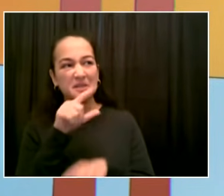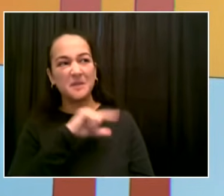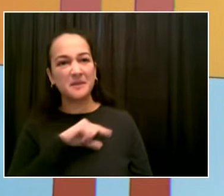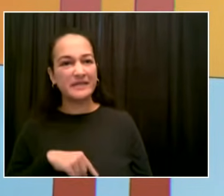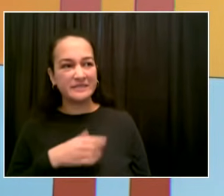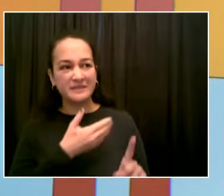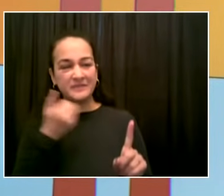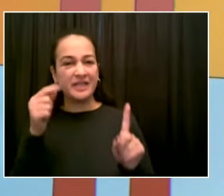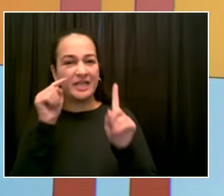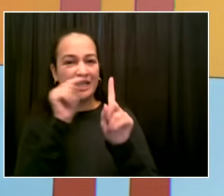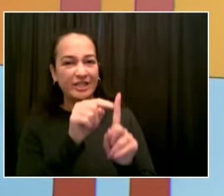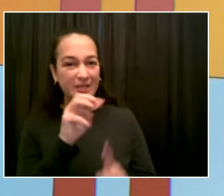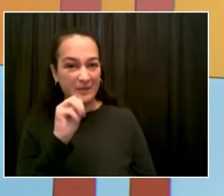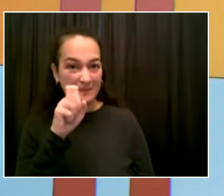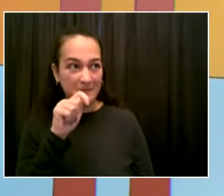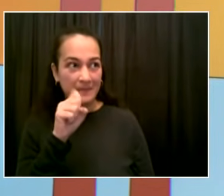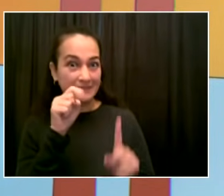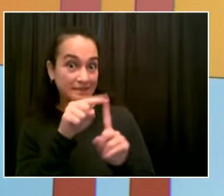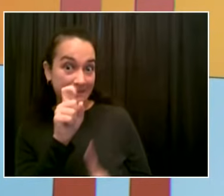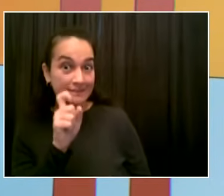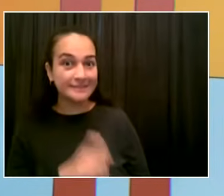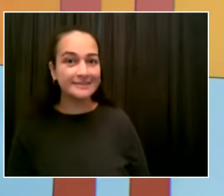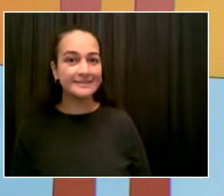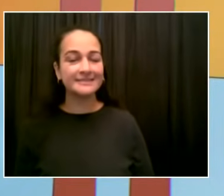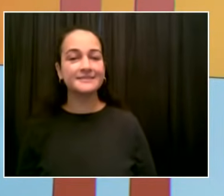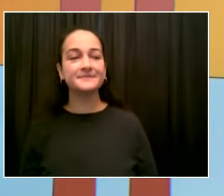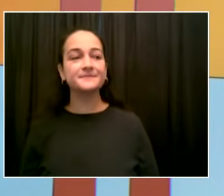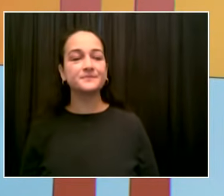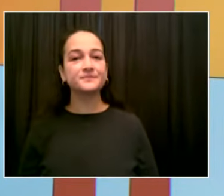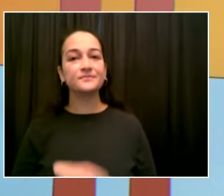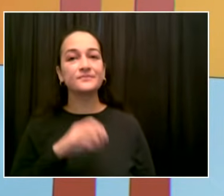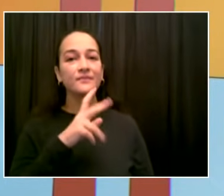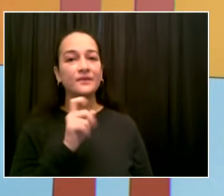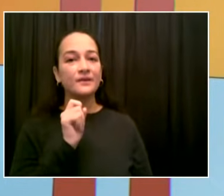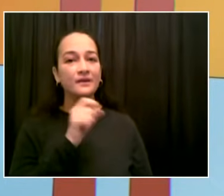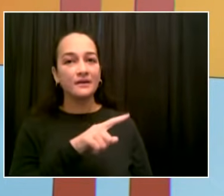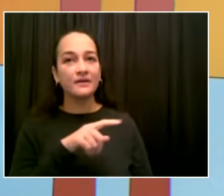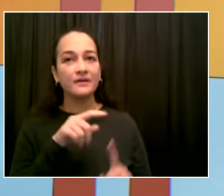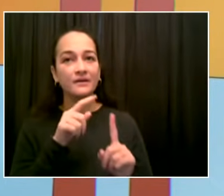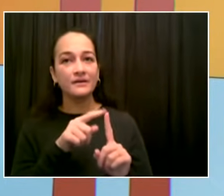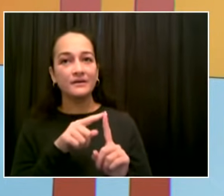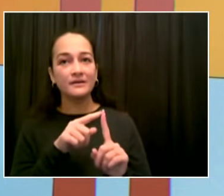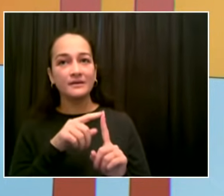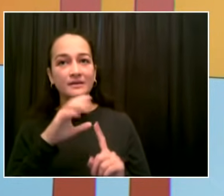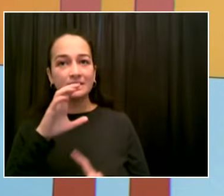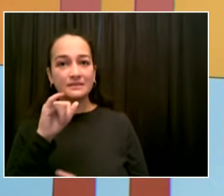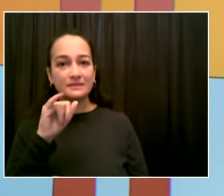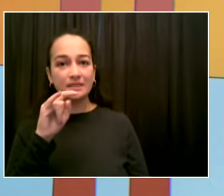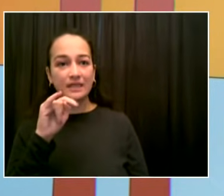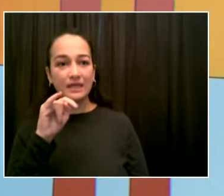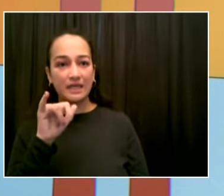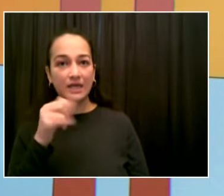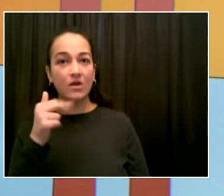BASEBALL TEAM. I WANTED TO ASK SINCE WE'RE TALKGIN OABUT BEING IN PERSON AND AT WORK TODAY. THE CITY COUNCIL